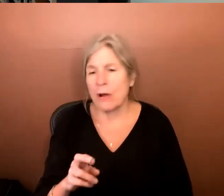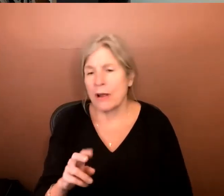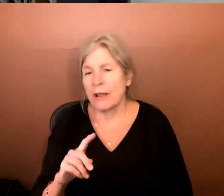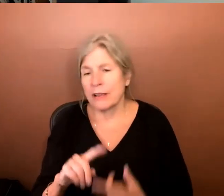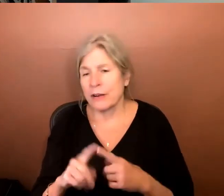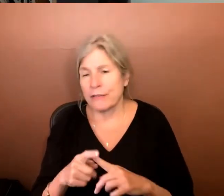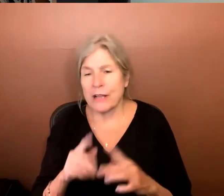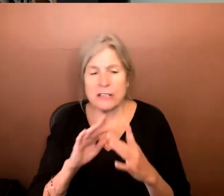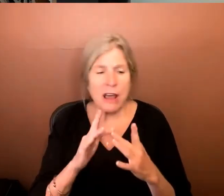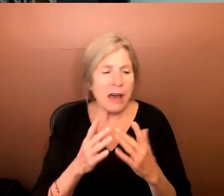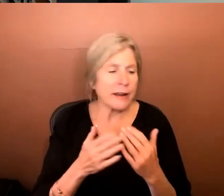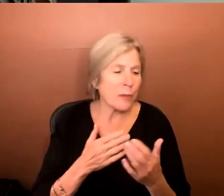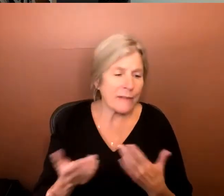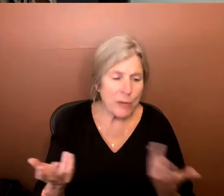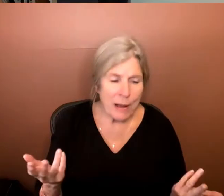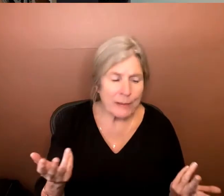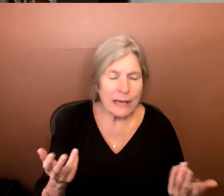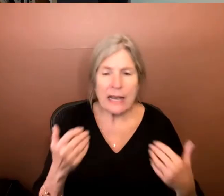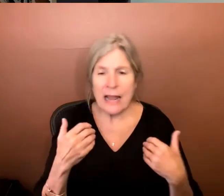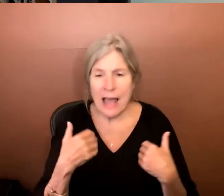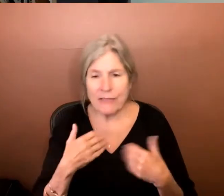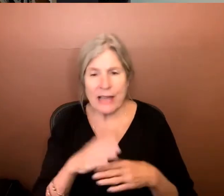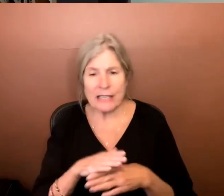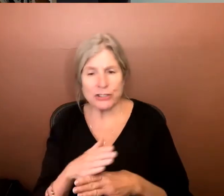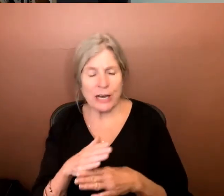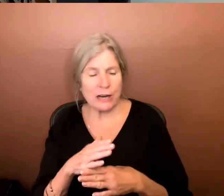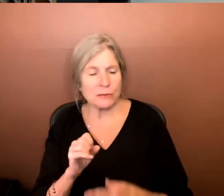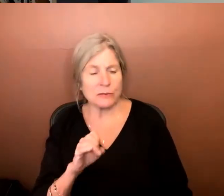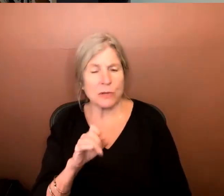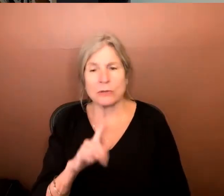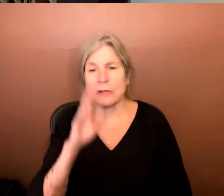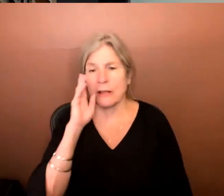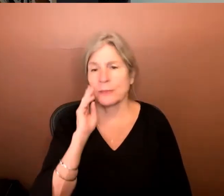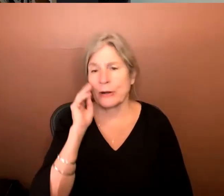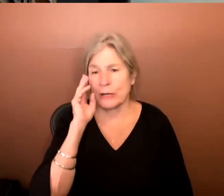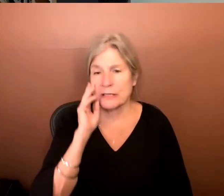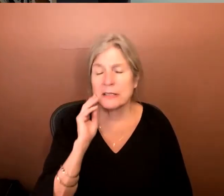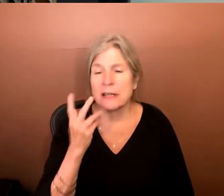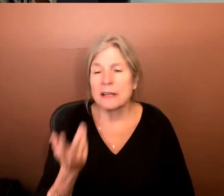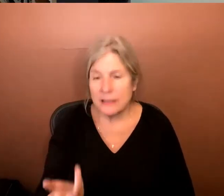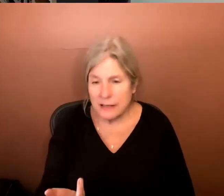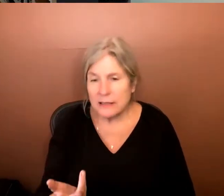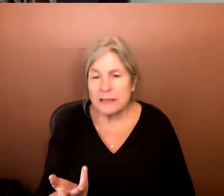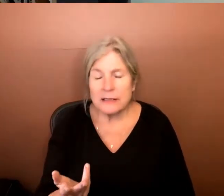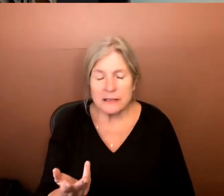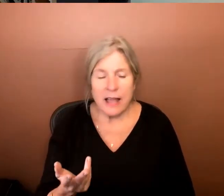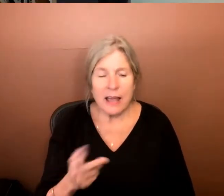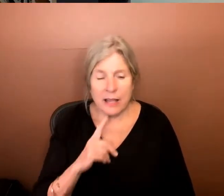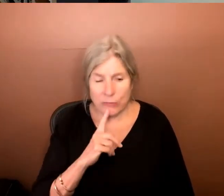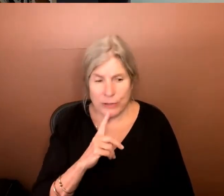whatever it may be. Kind of have that shared social experience and plug into that. So I'll